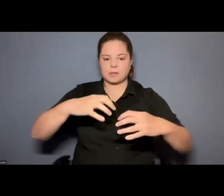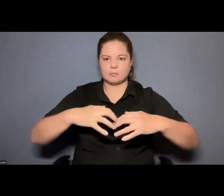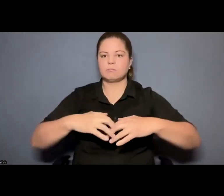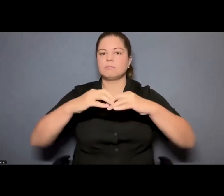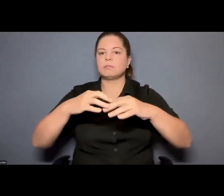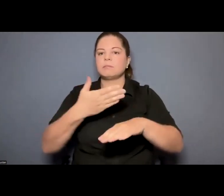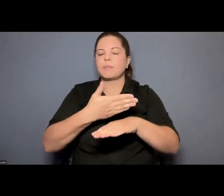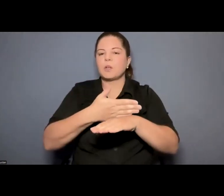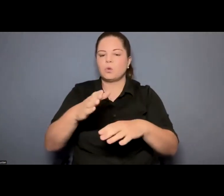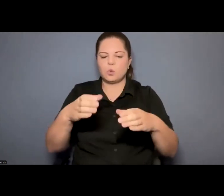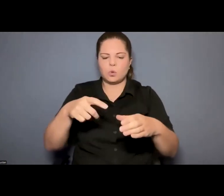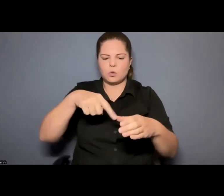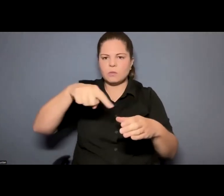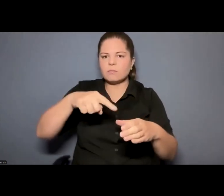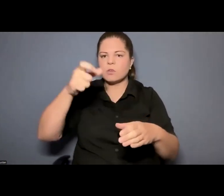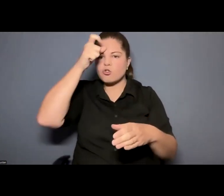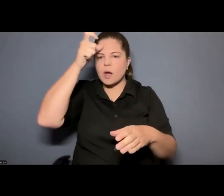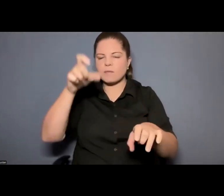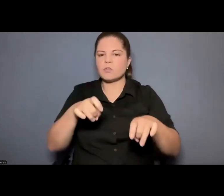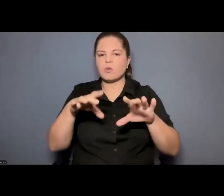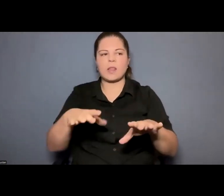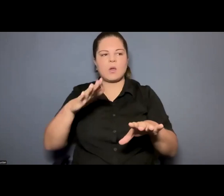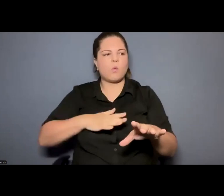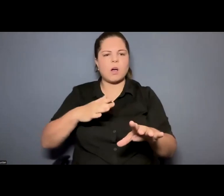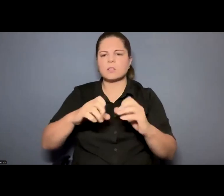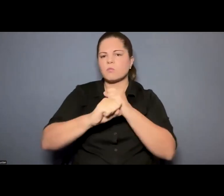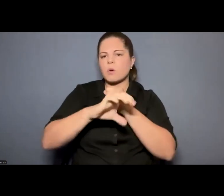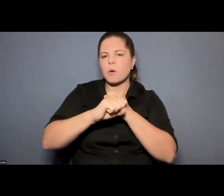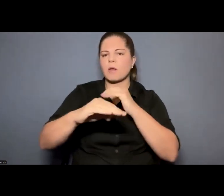Creative Australia to promote fair, safe and respectful workplaces in the arts,